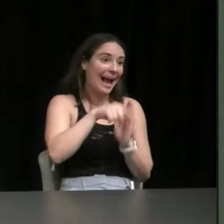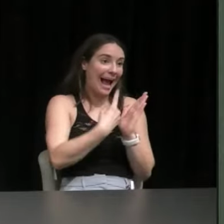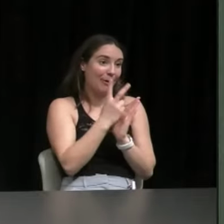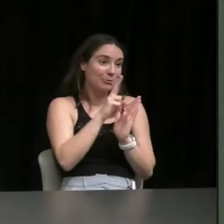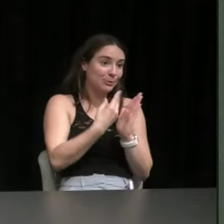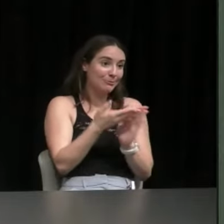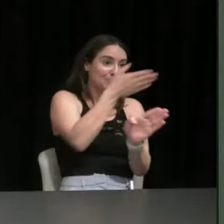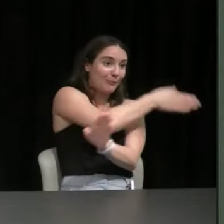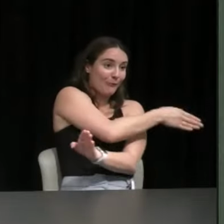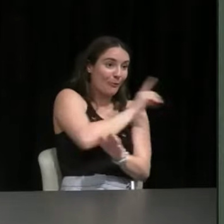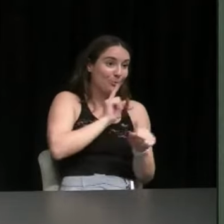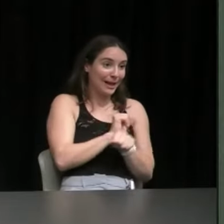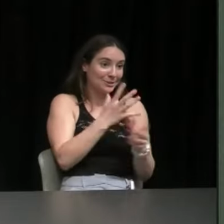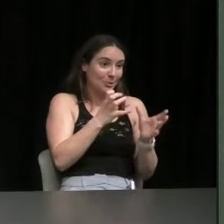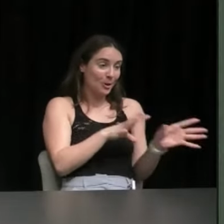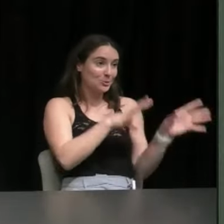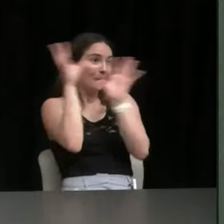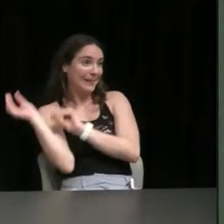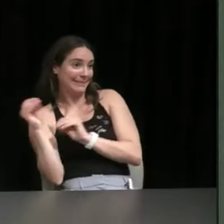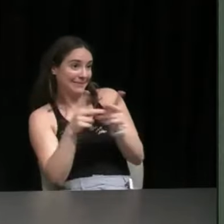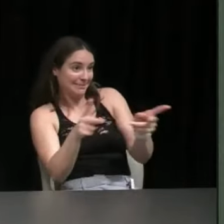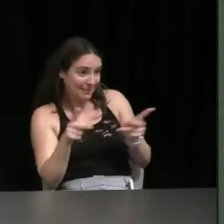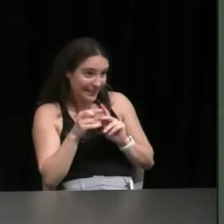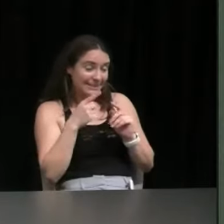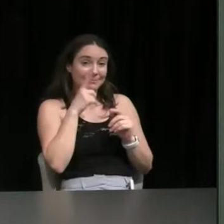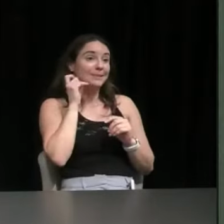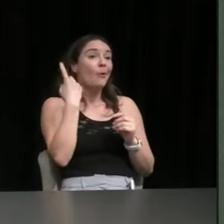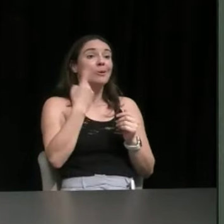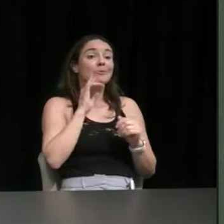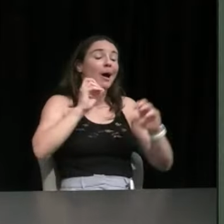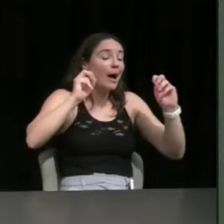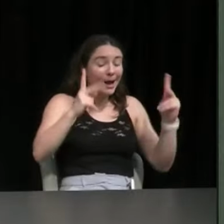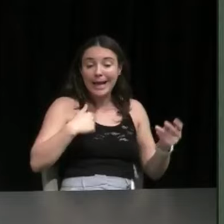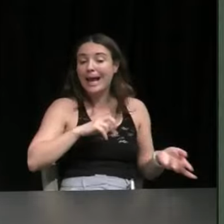of just being like hey see you later uh we start saying goodbye maybe an hour or